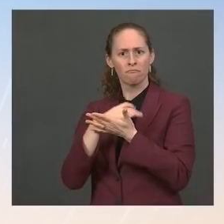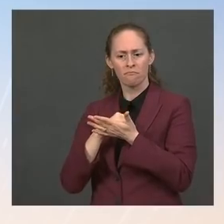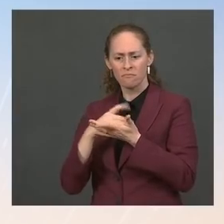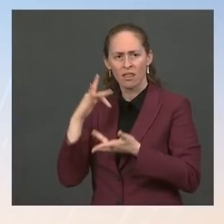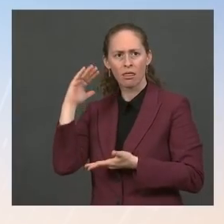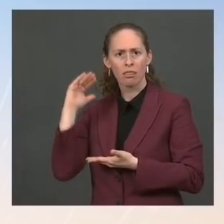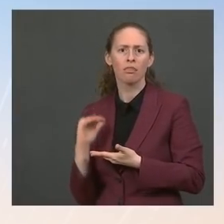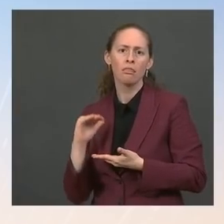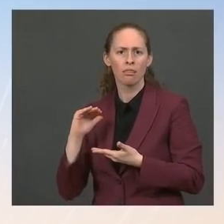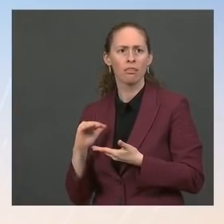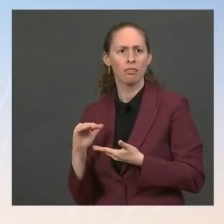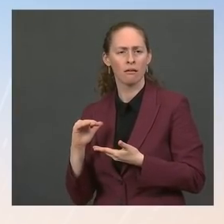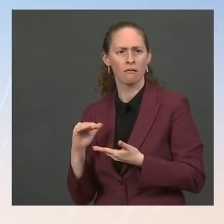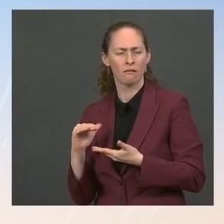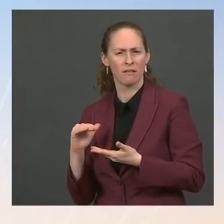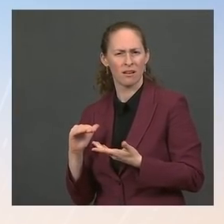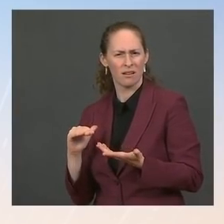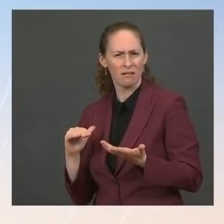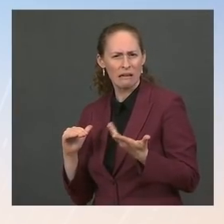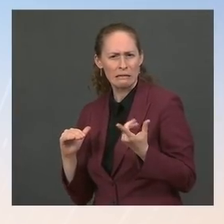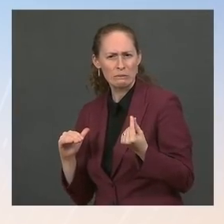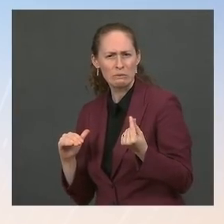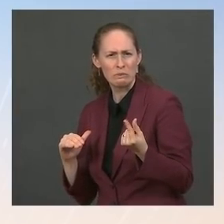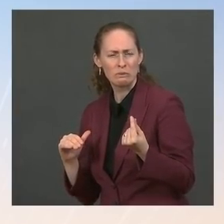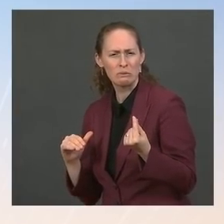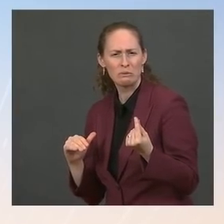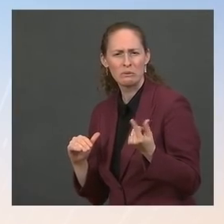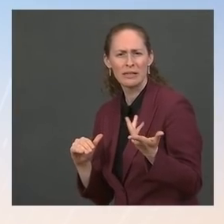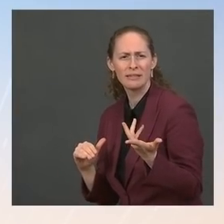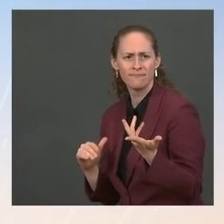The Press: -- to address this, but, I mean, how urgent is it?